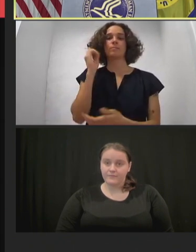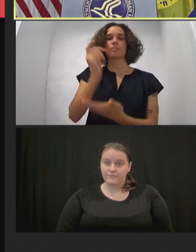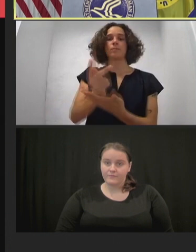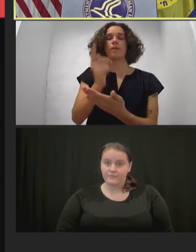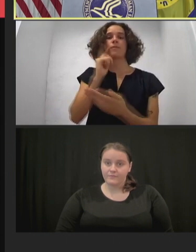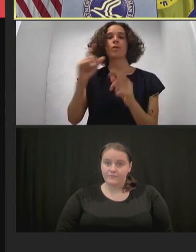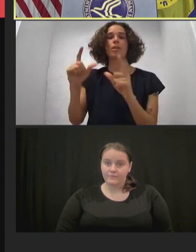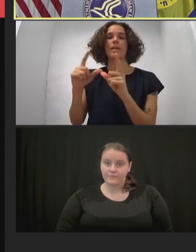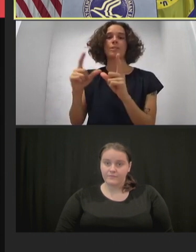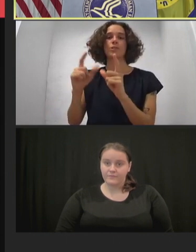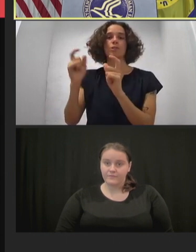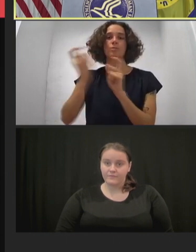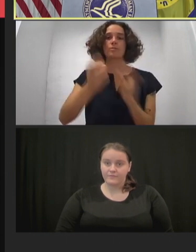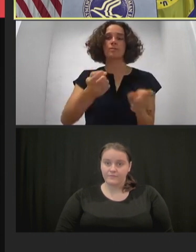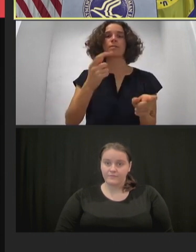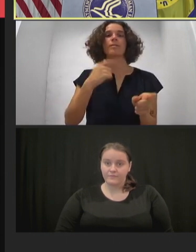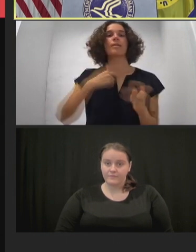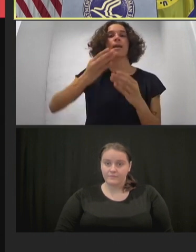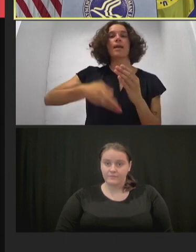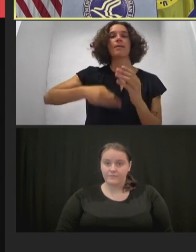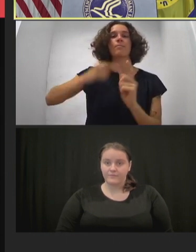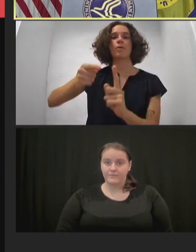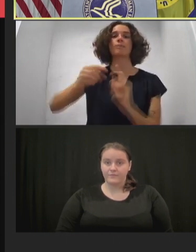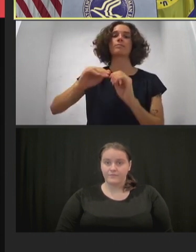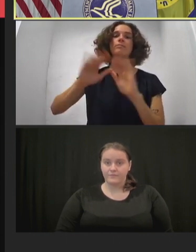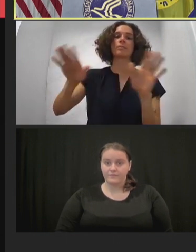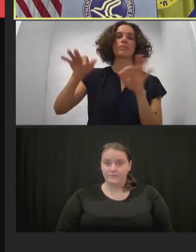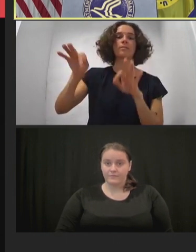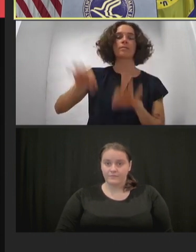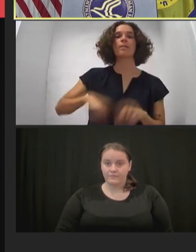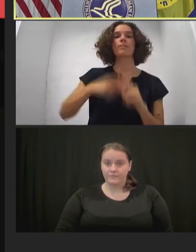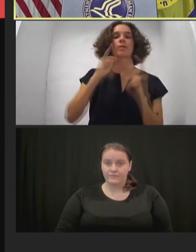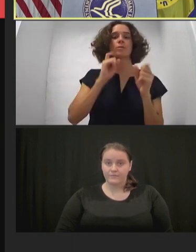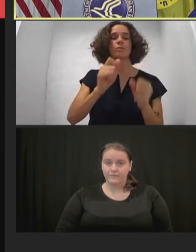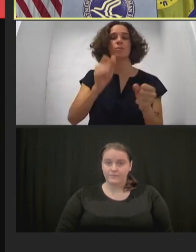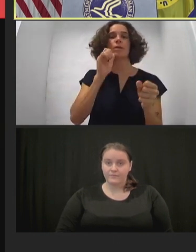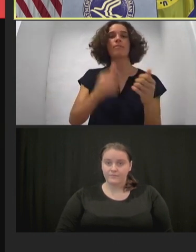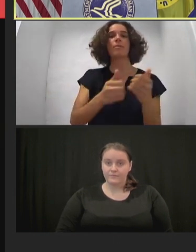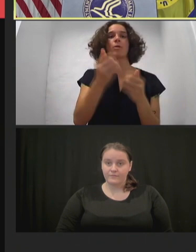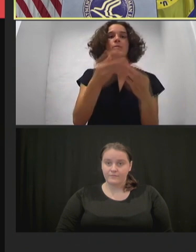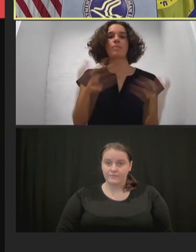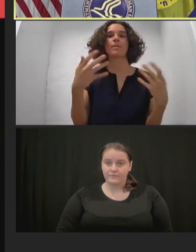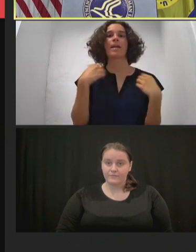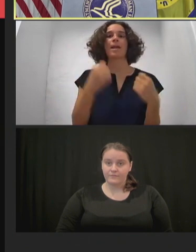defined, and the strategy that would have the most individual and public health benefit and impact.